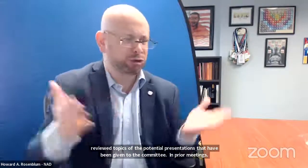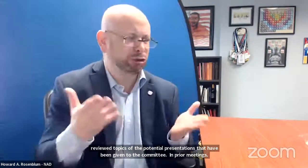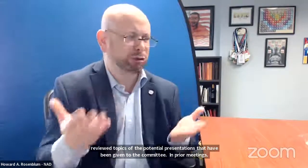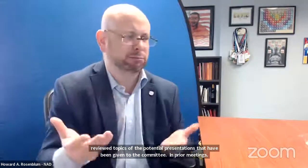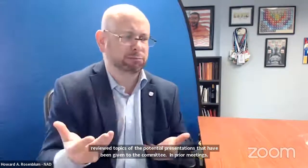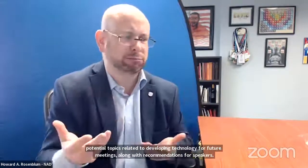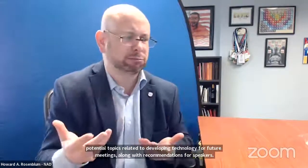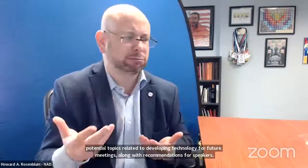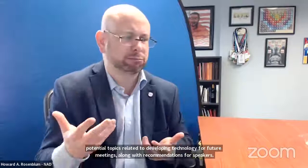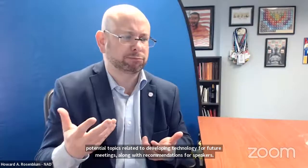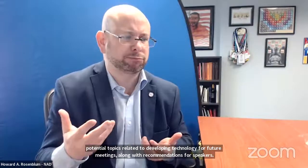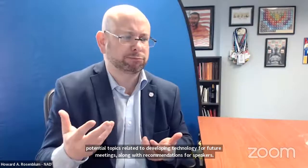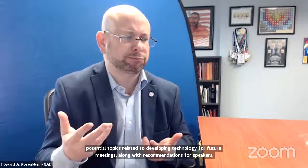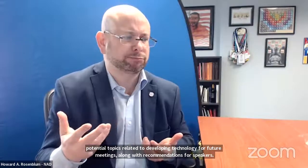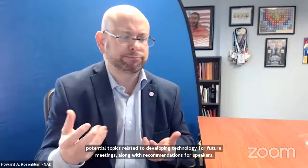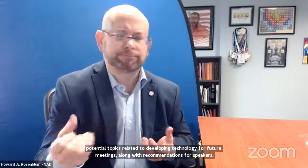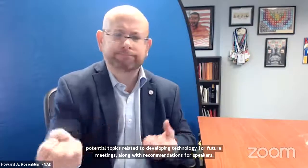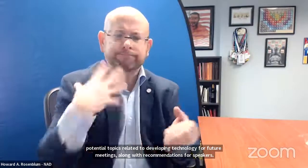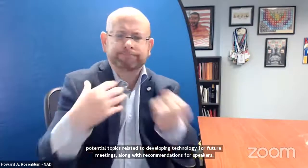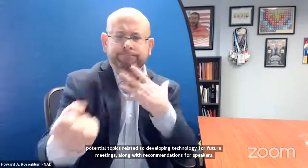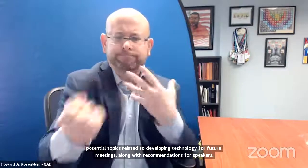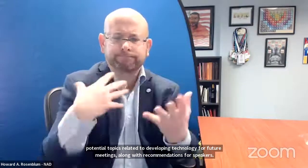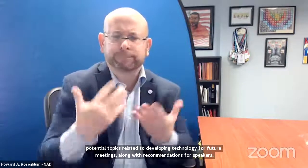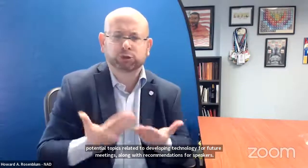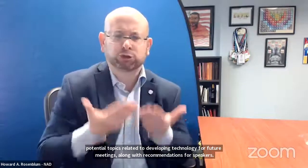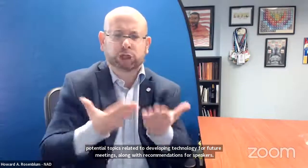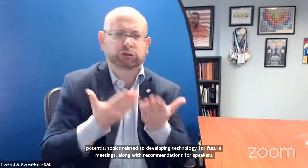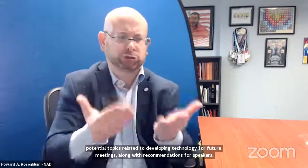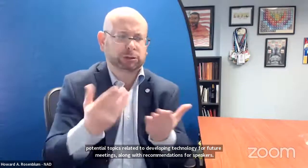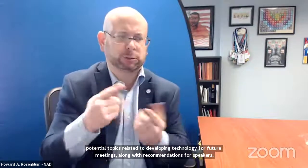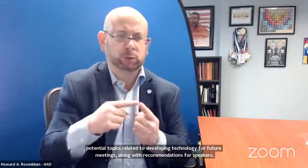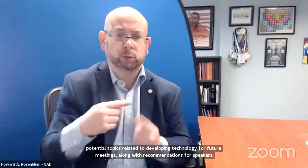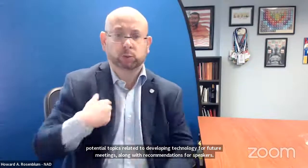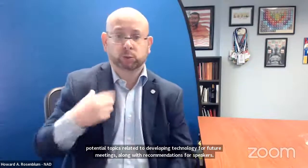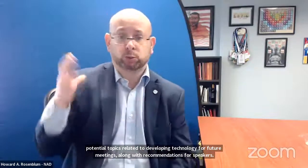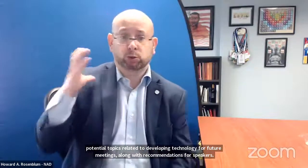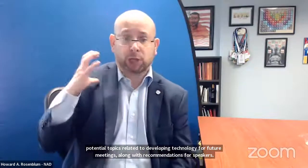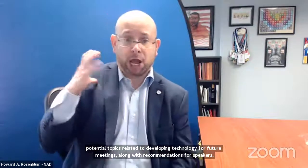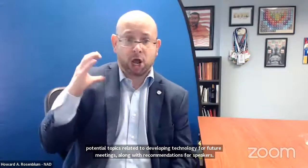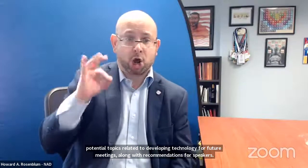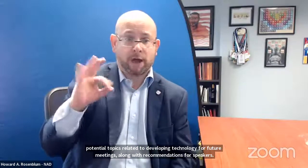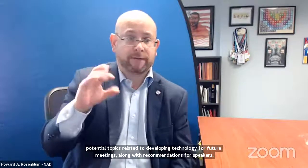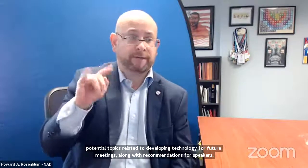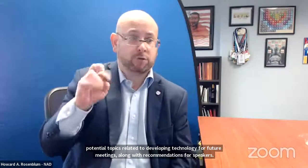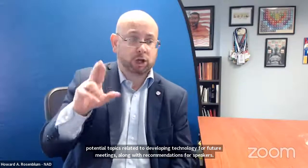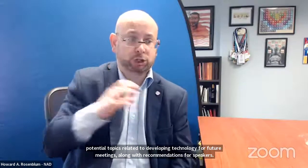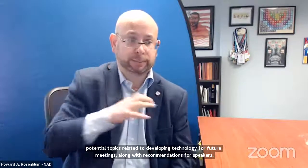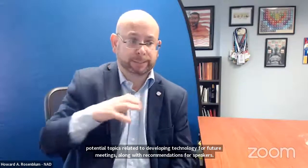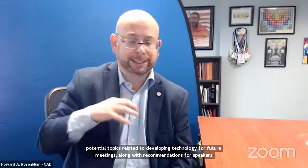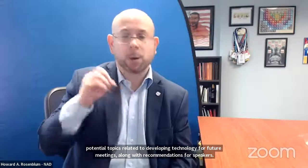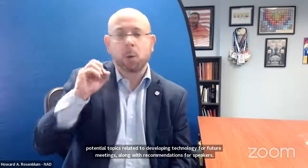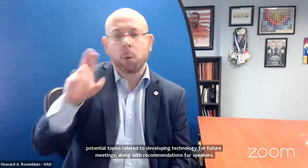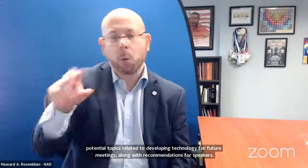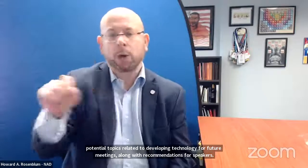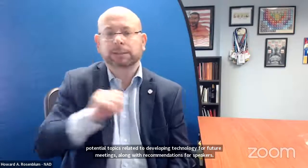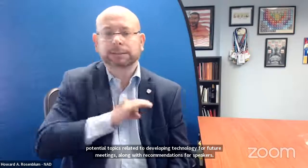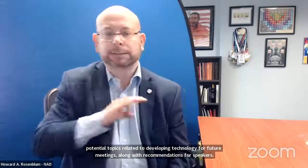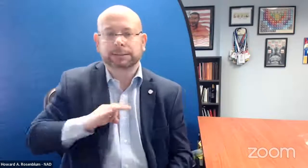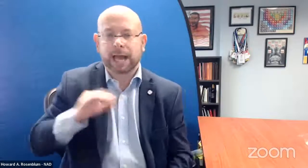Members are encouraged to send any suggestions or recommendations to myself as Chair of the